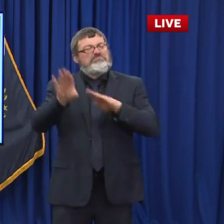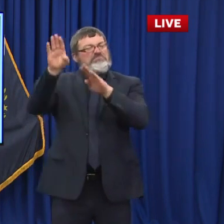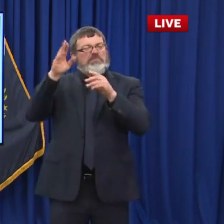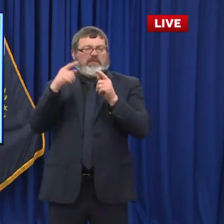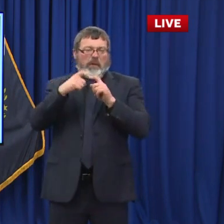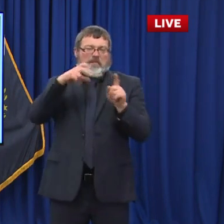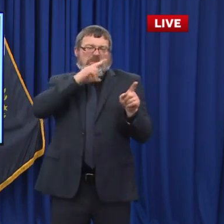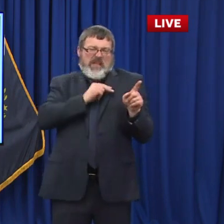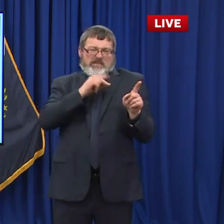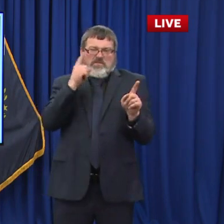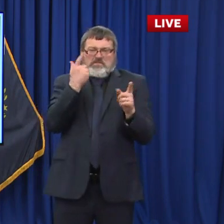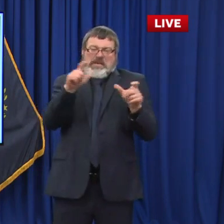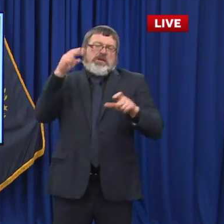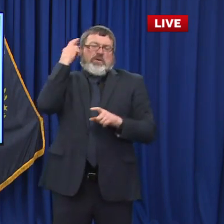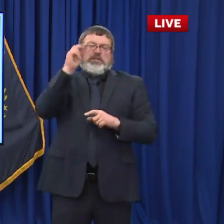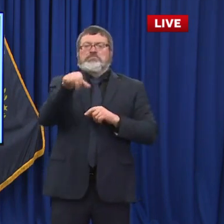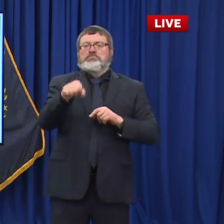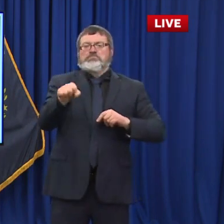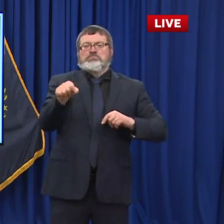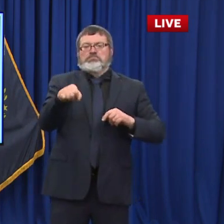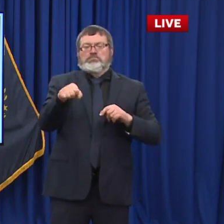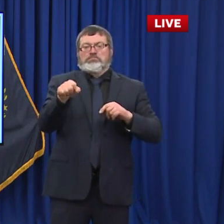THAT’S PROBABLY DRIVING WHAT YOU’RE SEEING A LITTLE BIT TODAY.